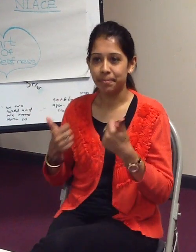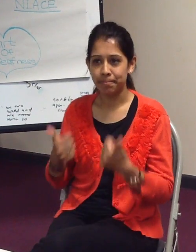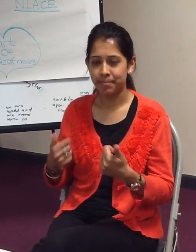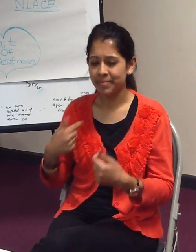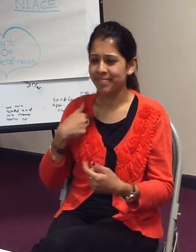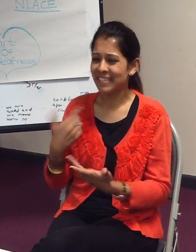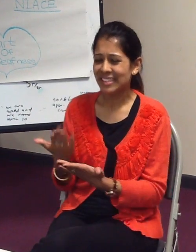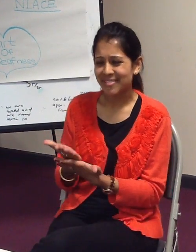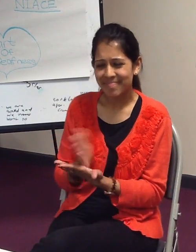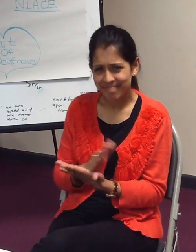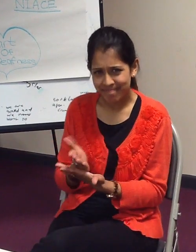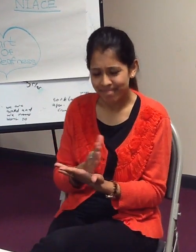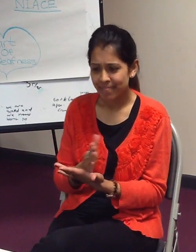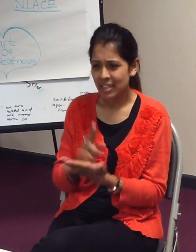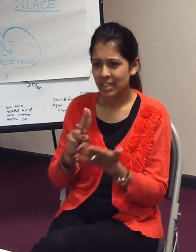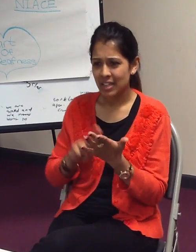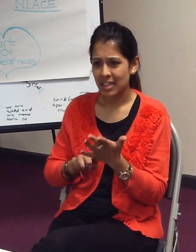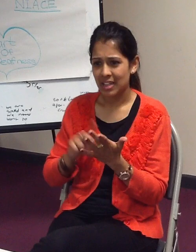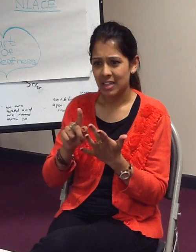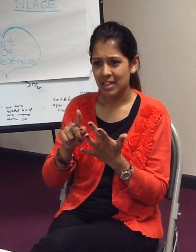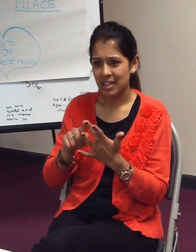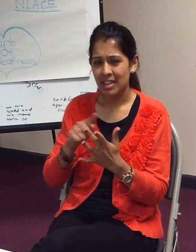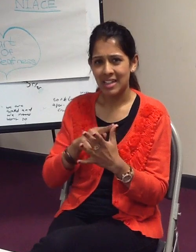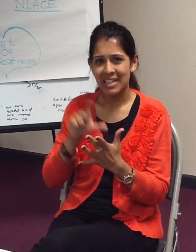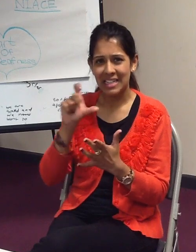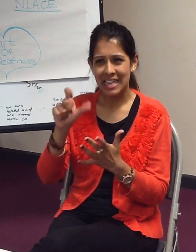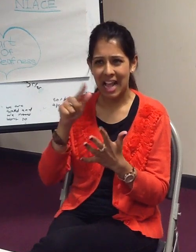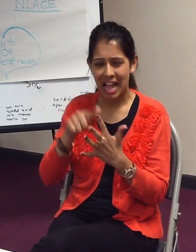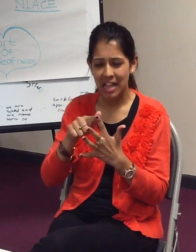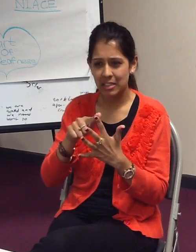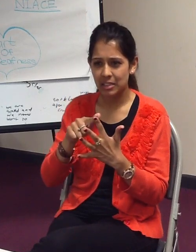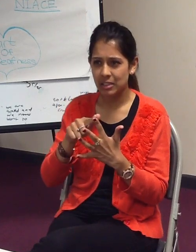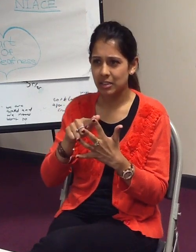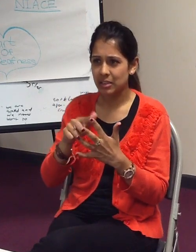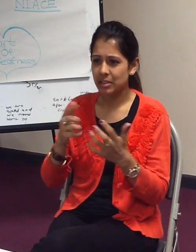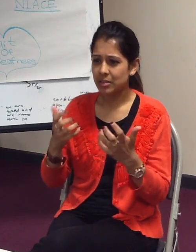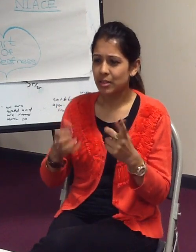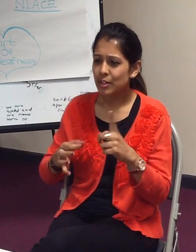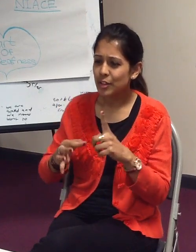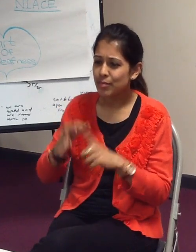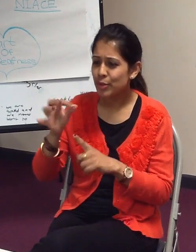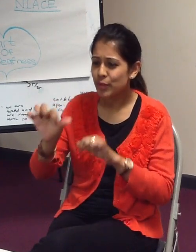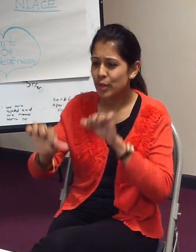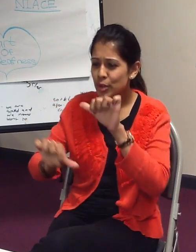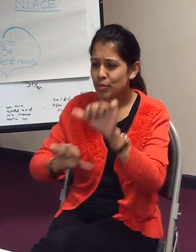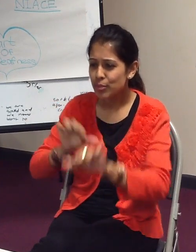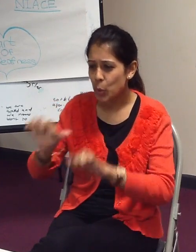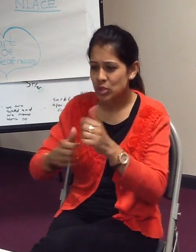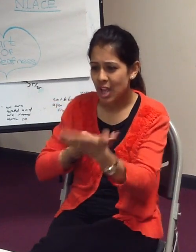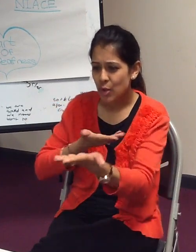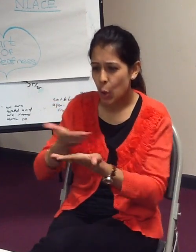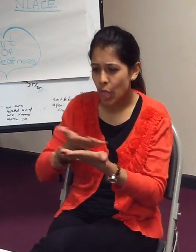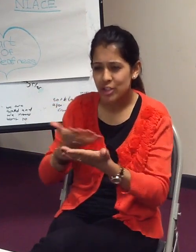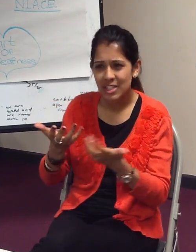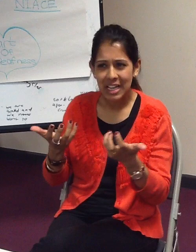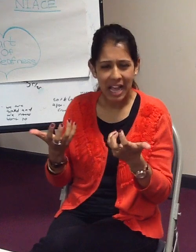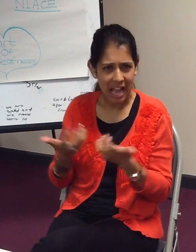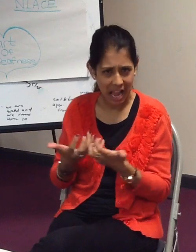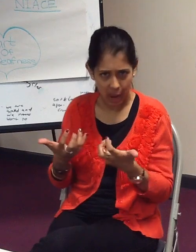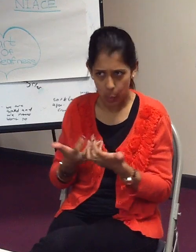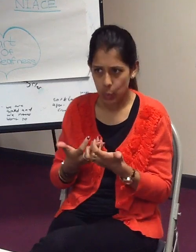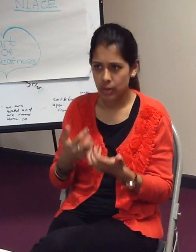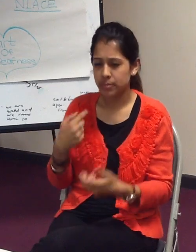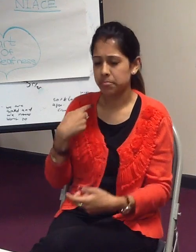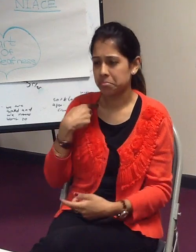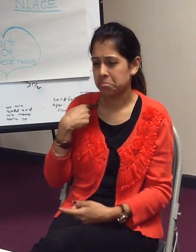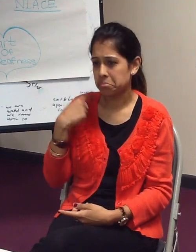Improving the consultation further.